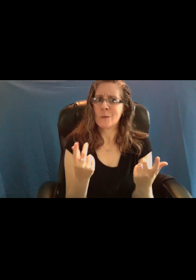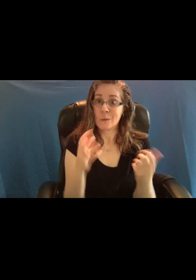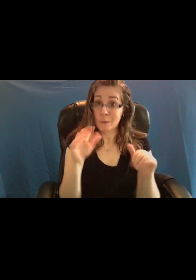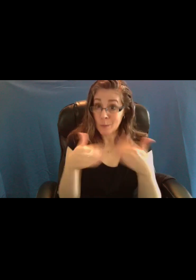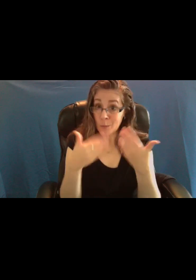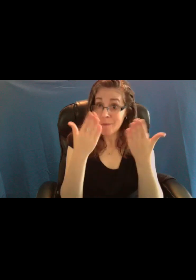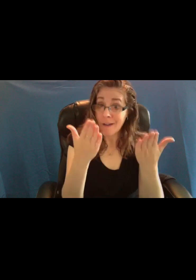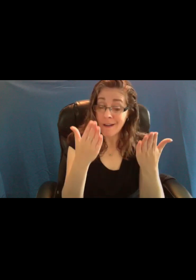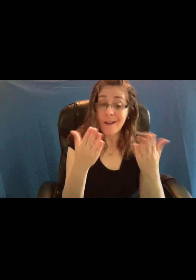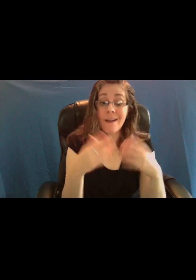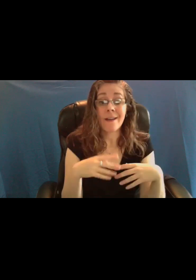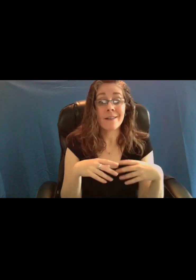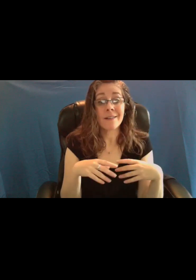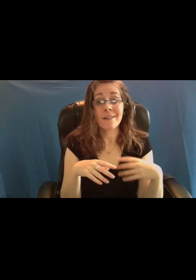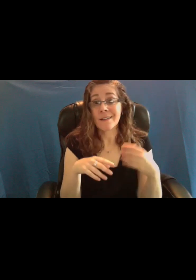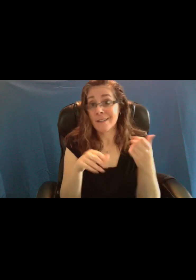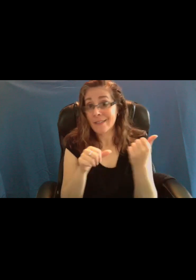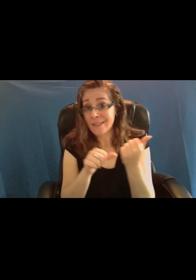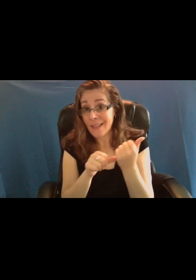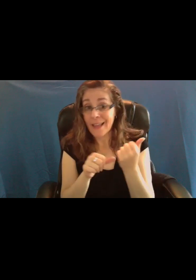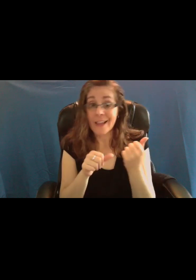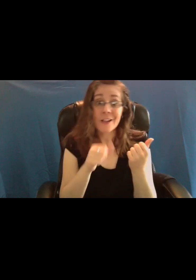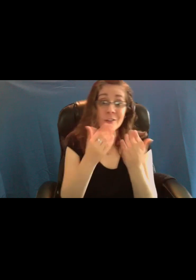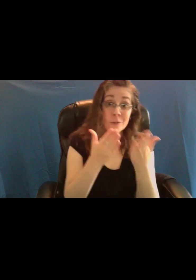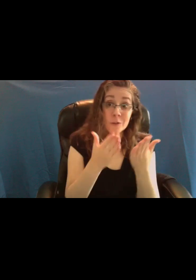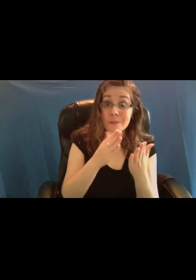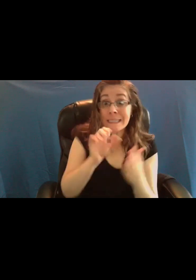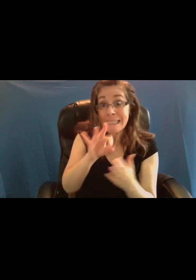the auxiliary aid and service when people request it. It